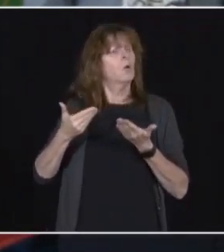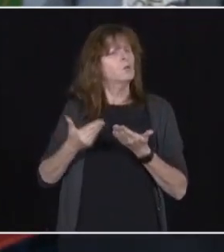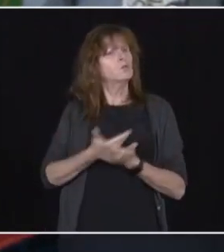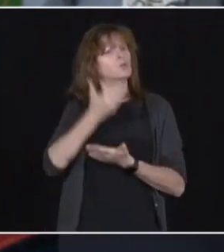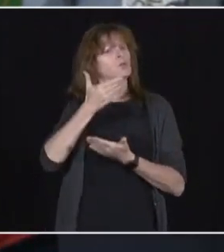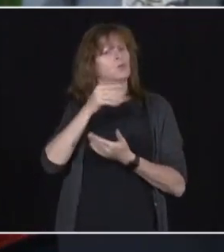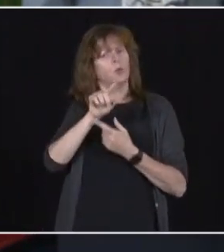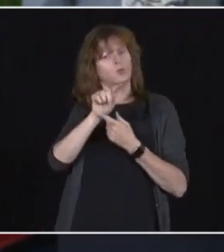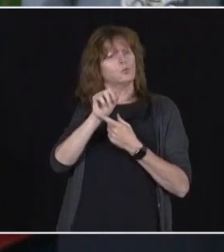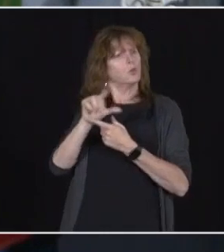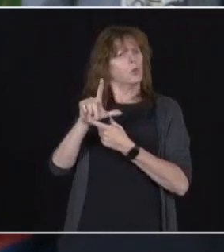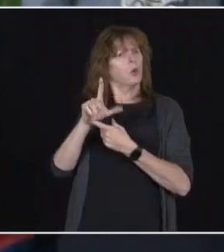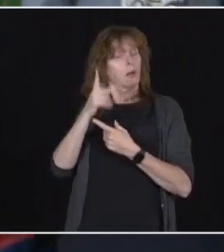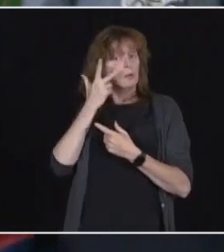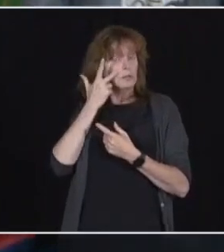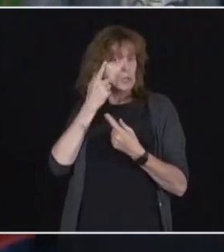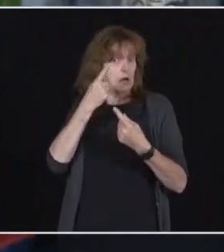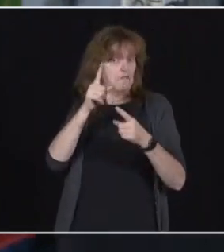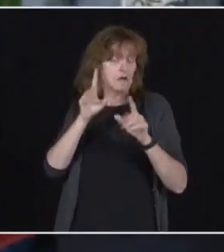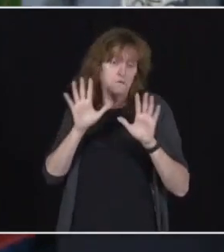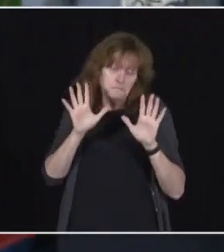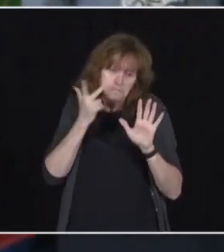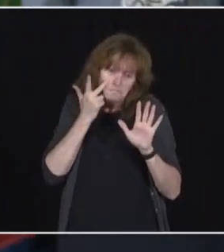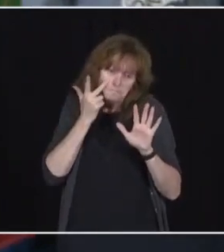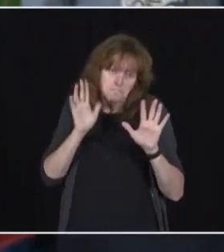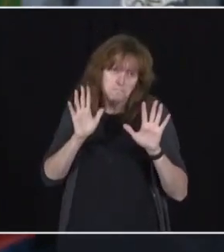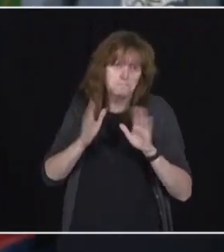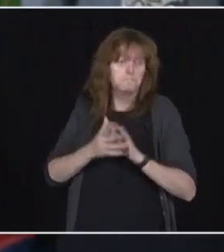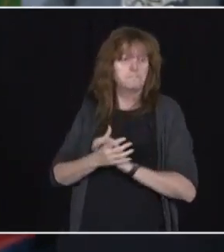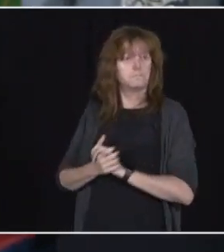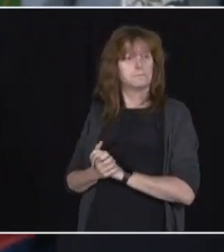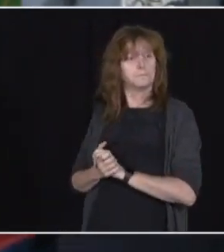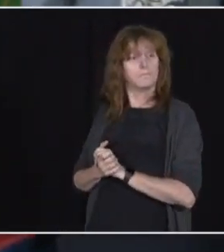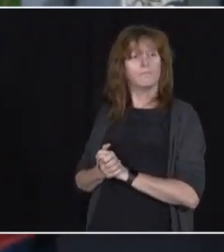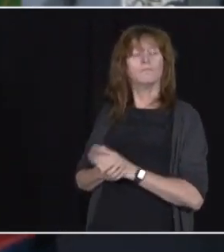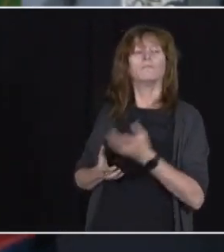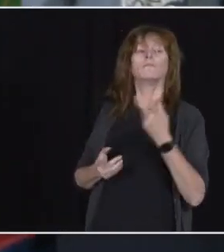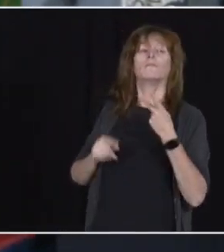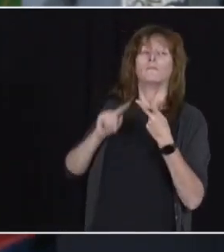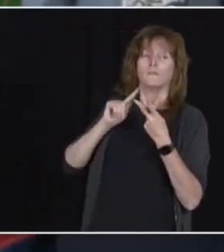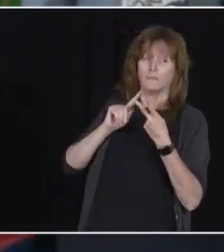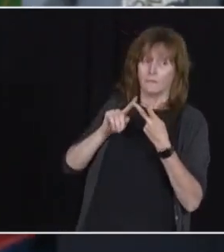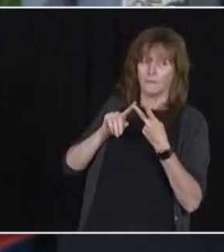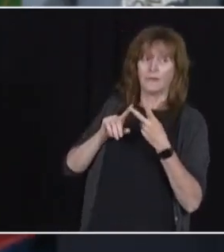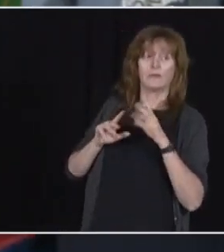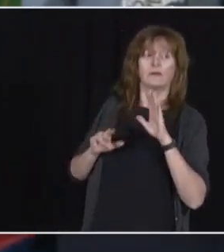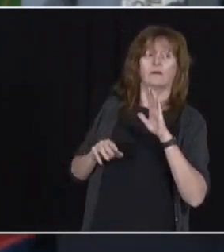we really want to understand how effective this is going to be, as we launch it shortly. Thank you.